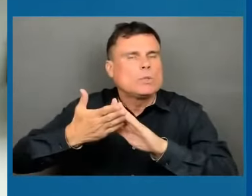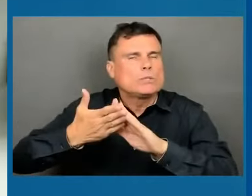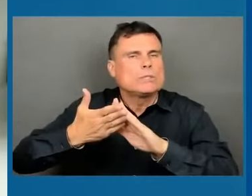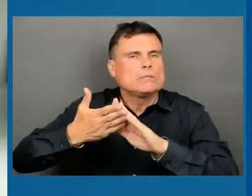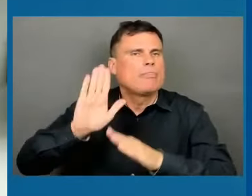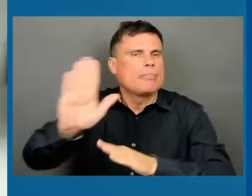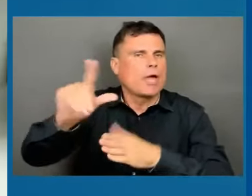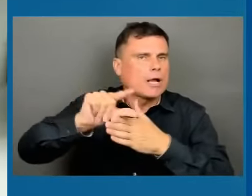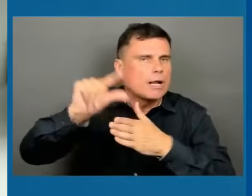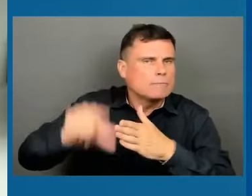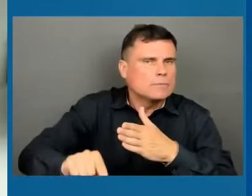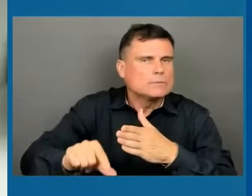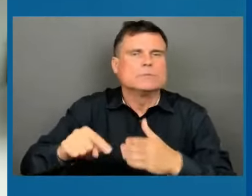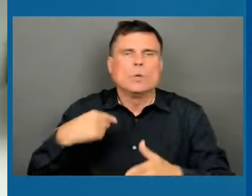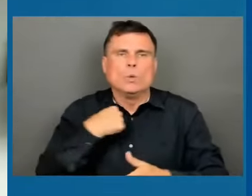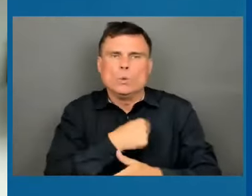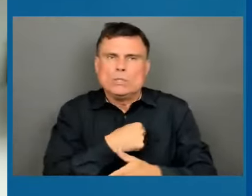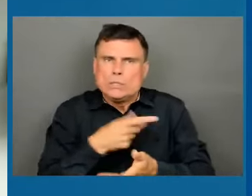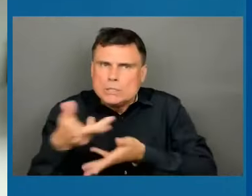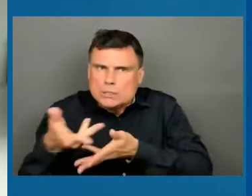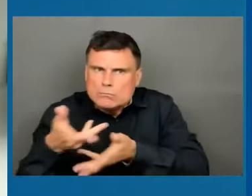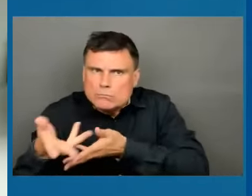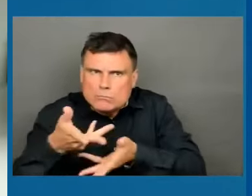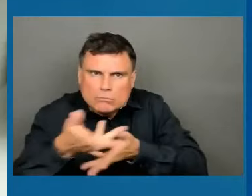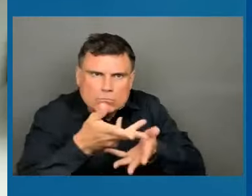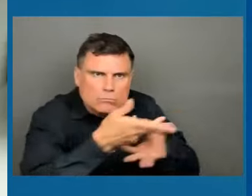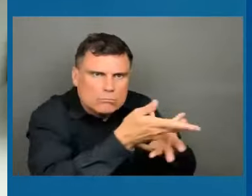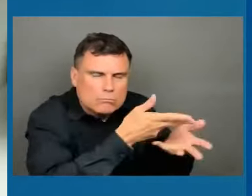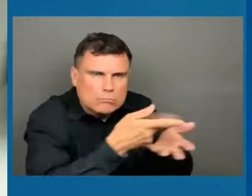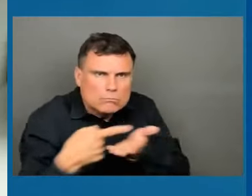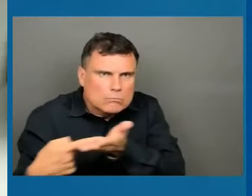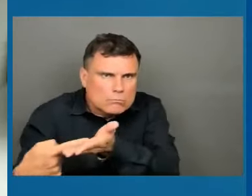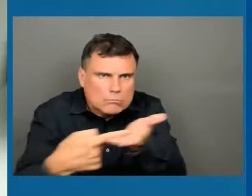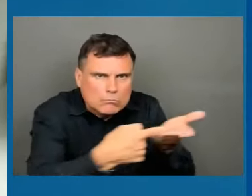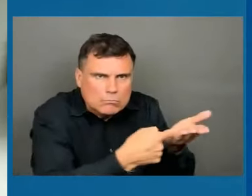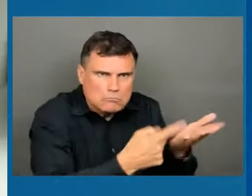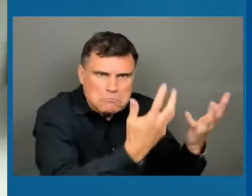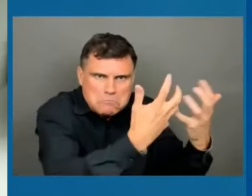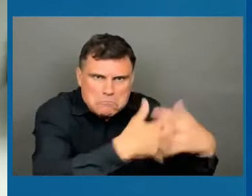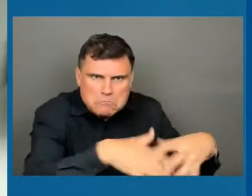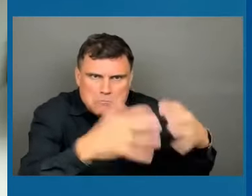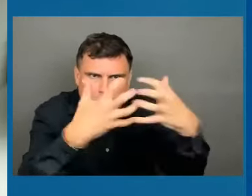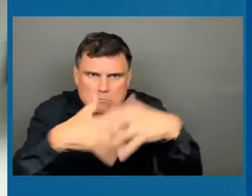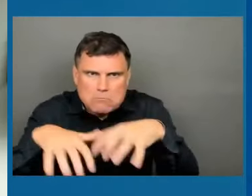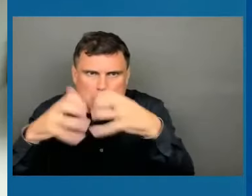important that we do apply l lessons learned for moving